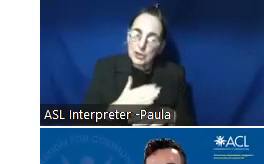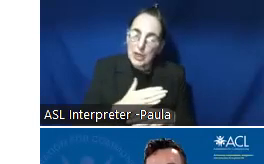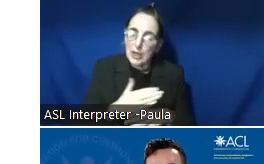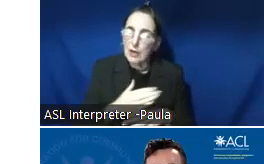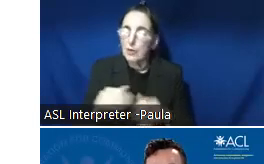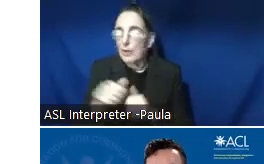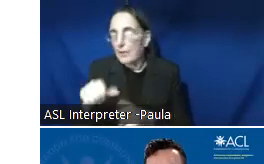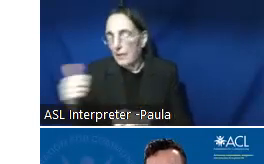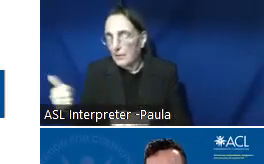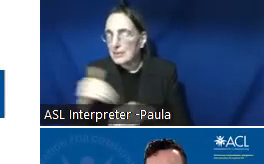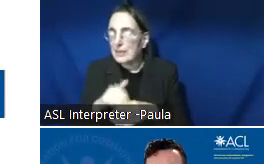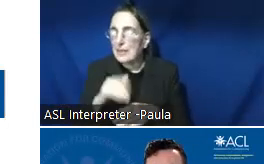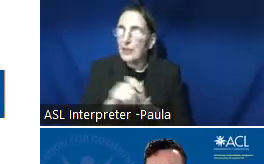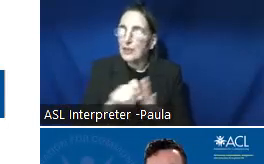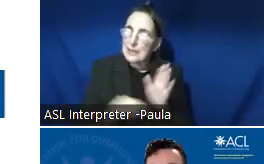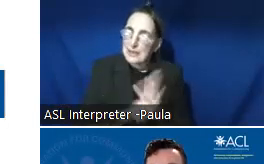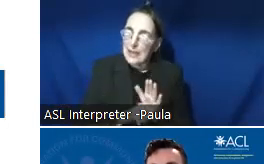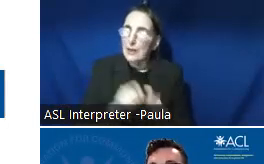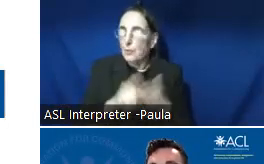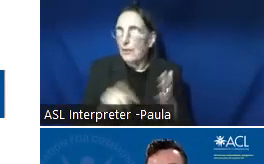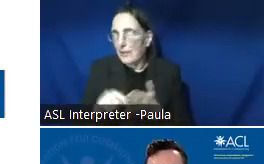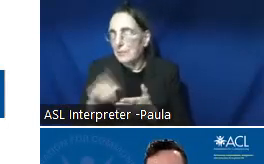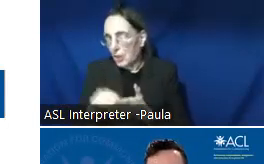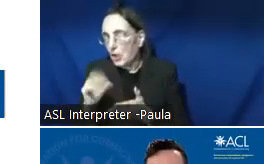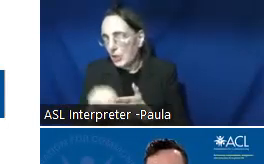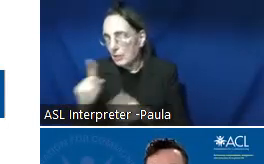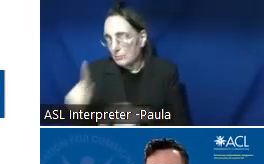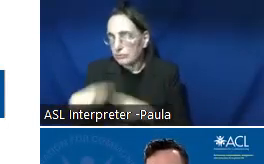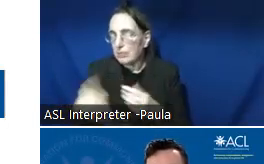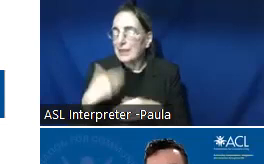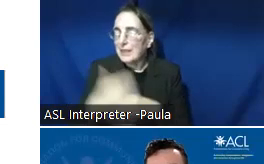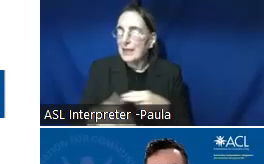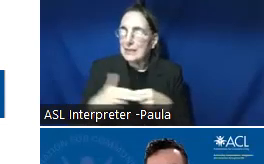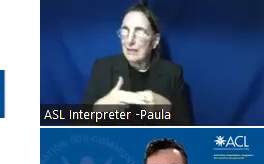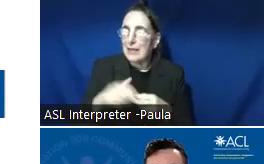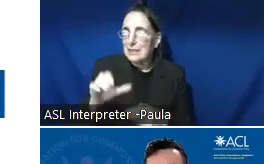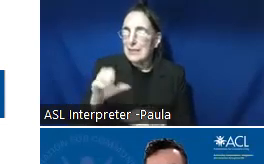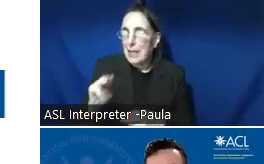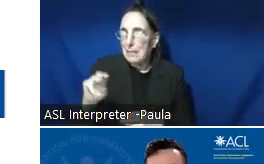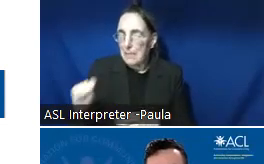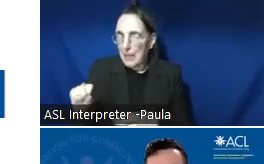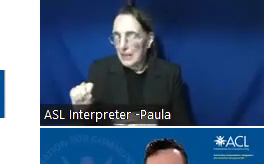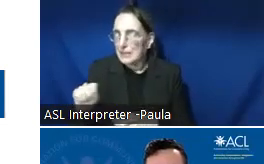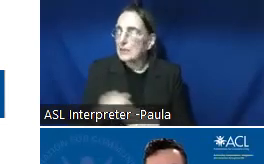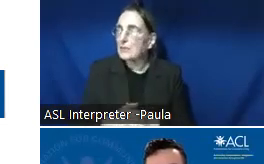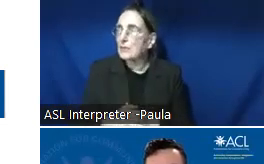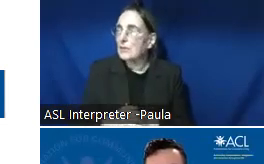within their state. Next slide. CMS, as Doctor Lee covered